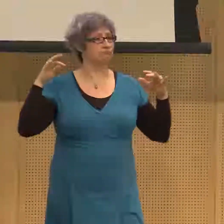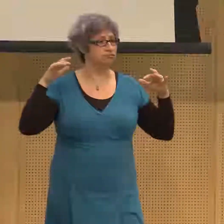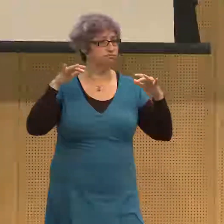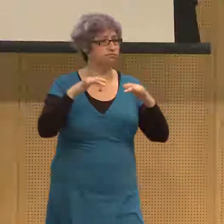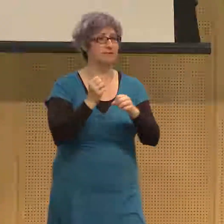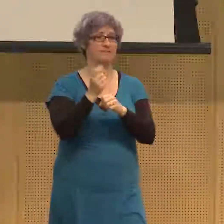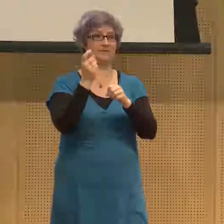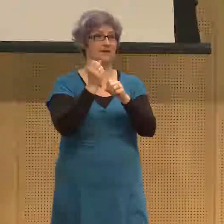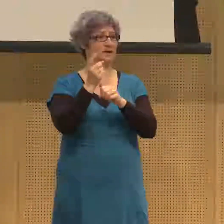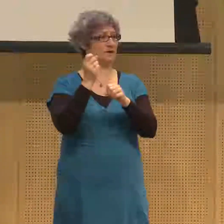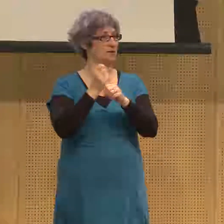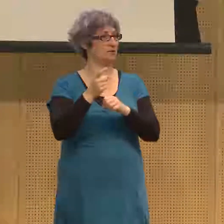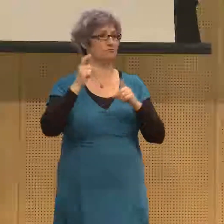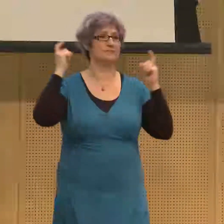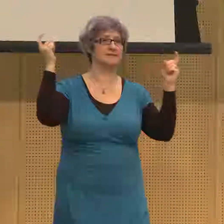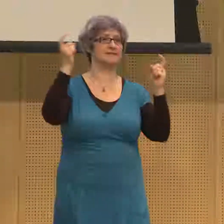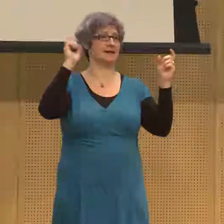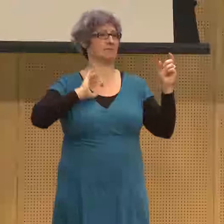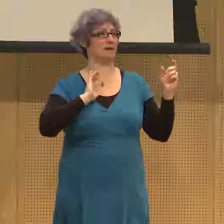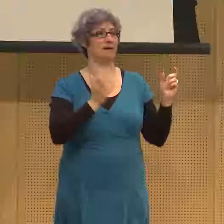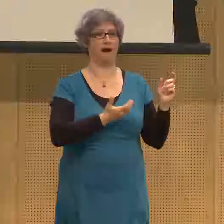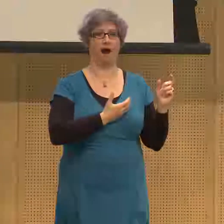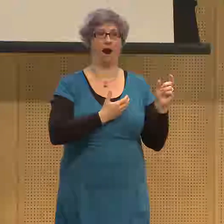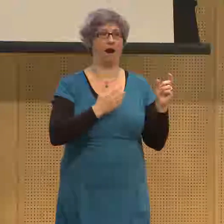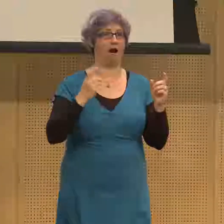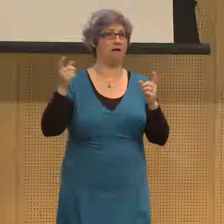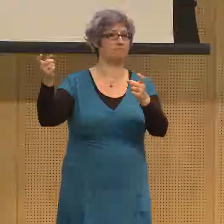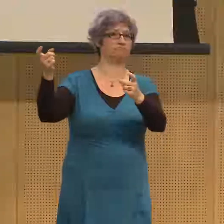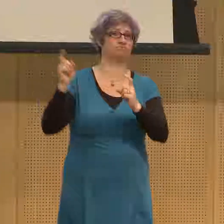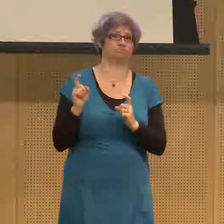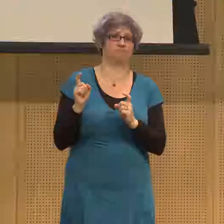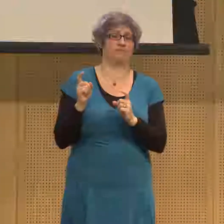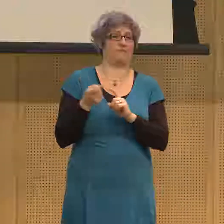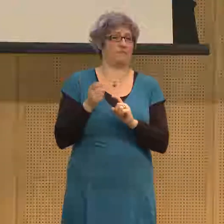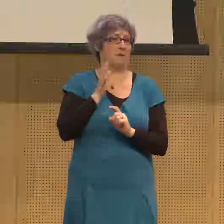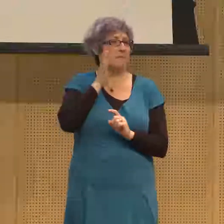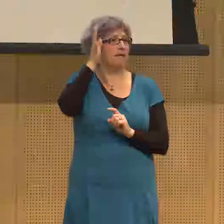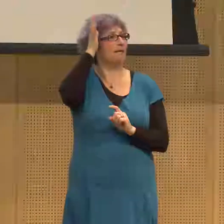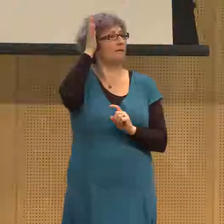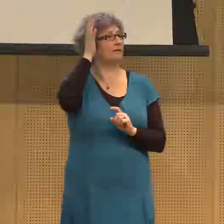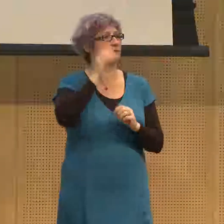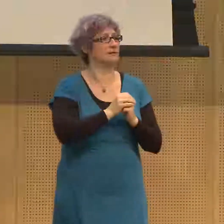I have been thrilled to be involved in the national K-O-D-A, KODA Foundation,